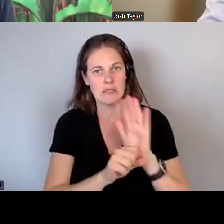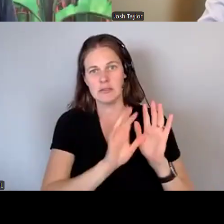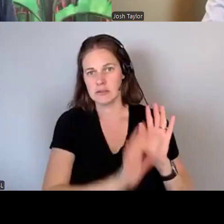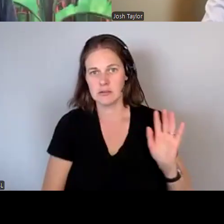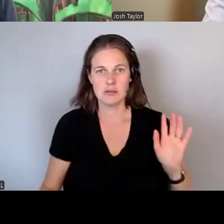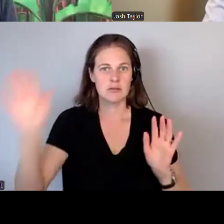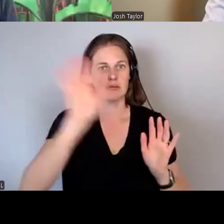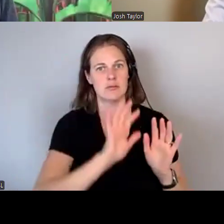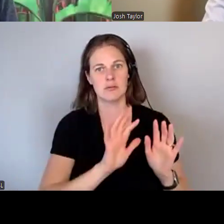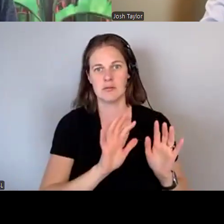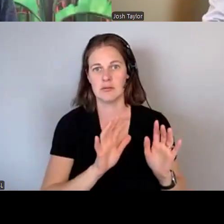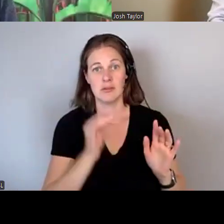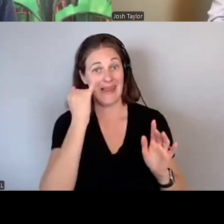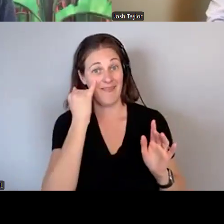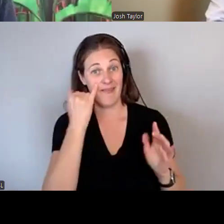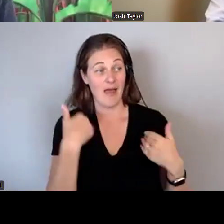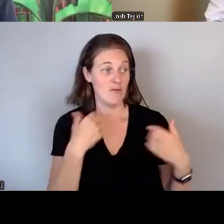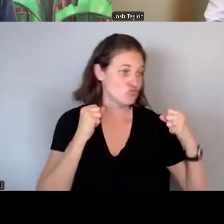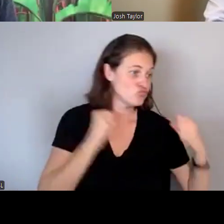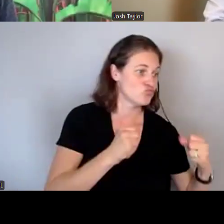or any at all [chuckles]